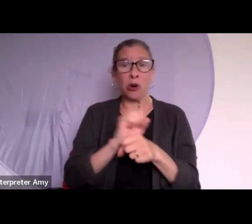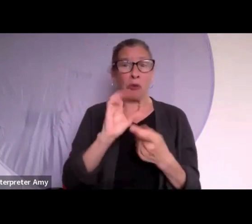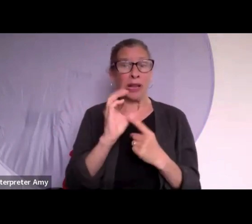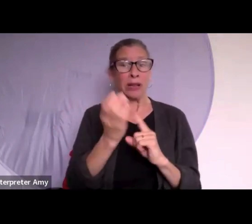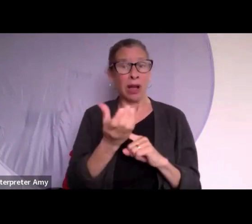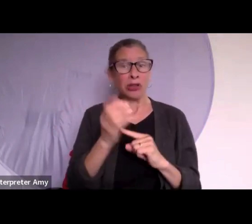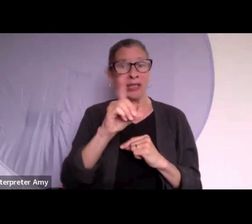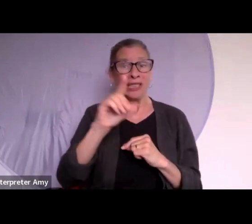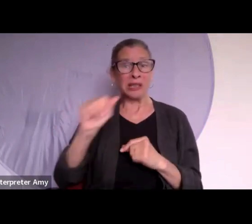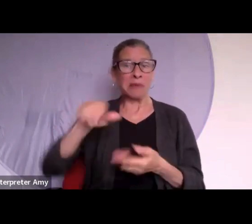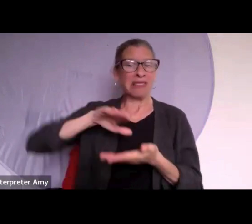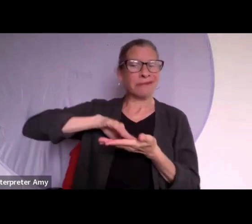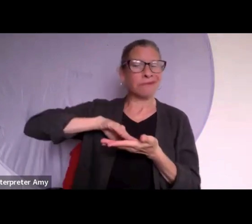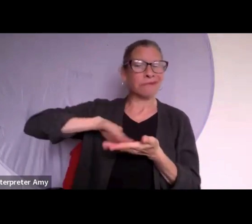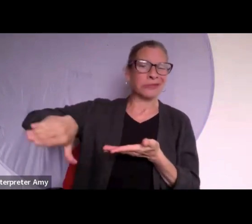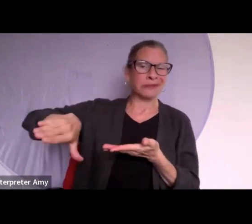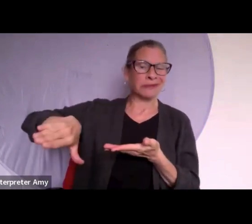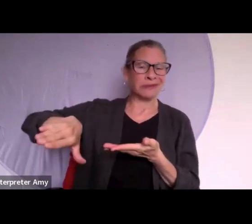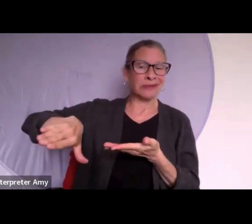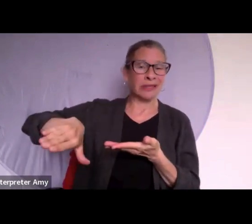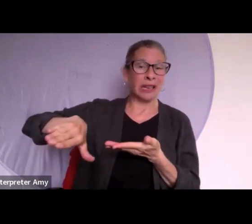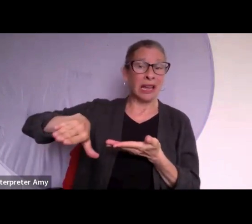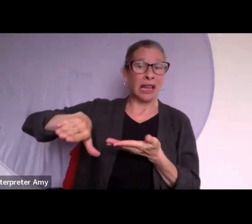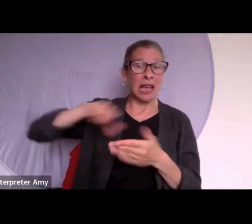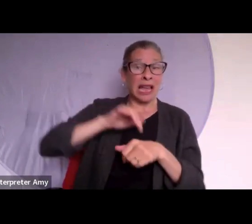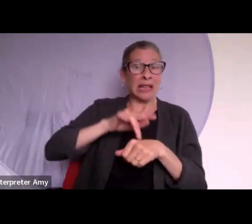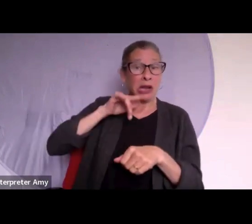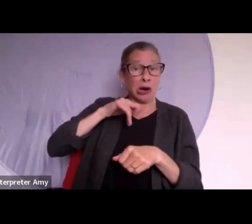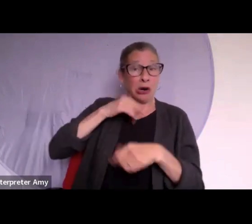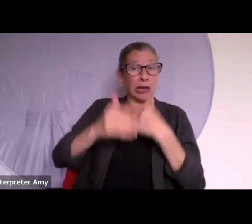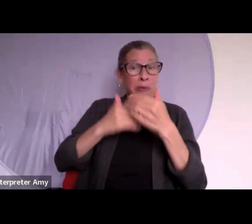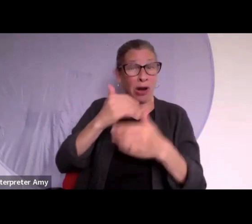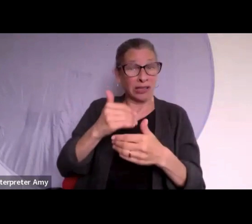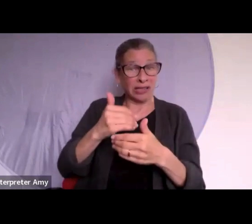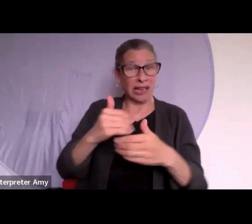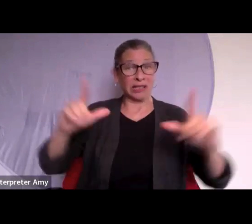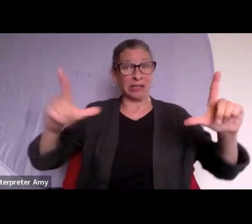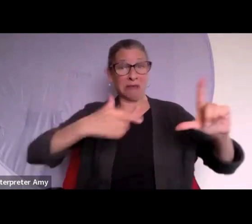included in the early process on the screen, but also in the post